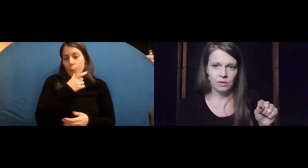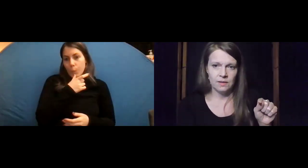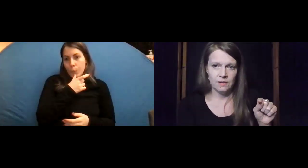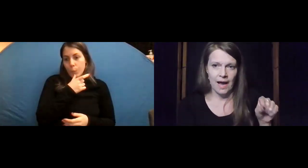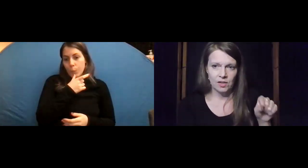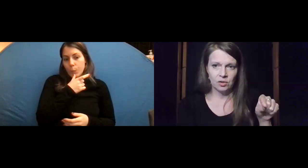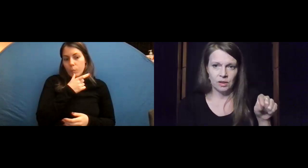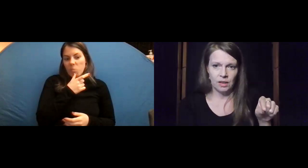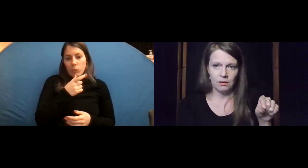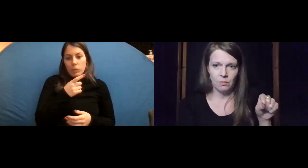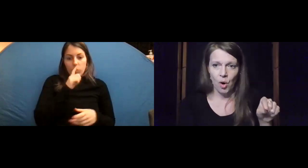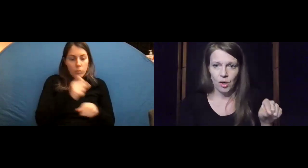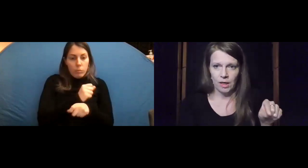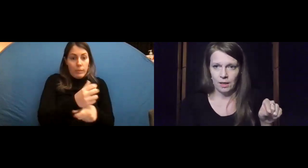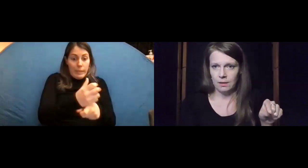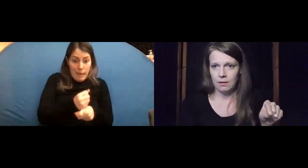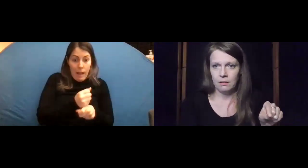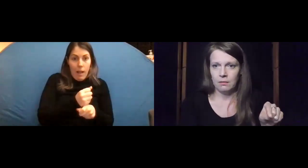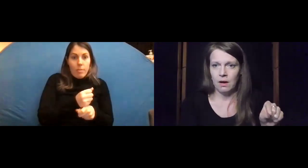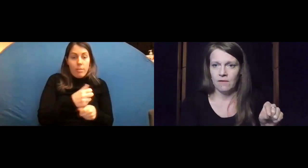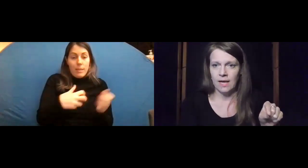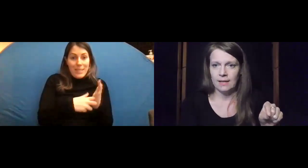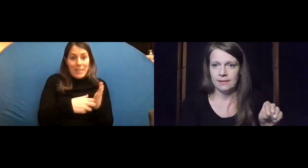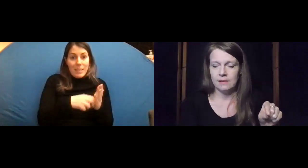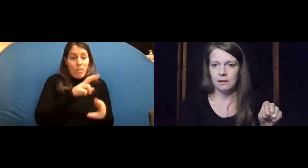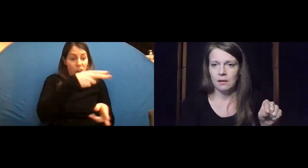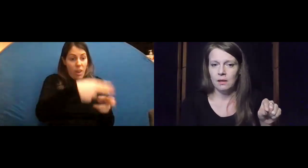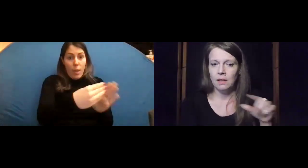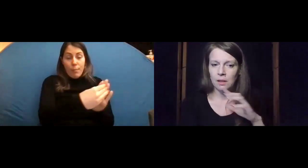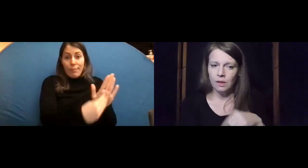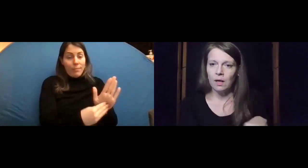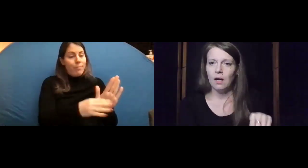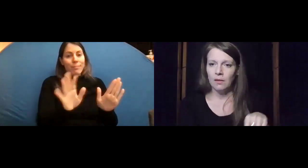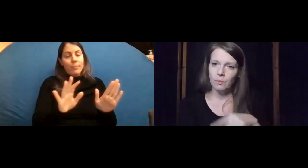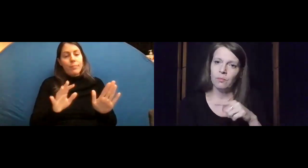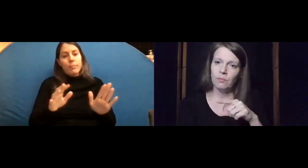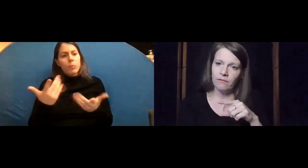the point is it doesn't have to be the person who is actually